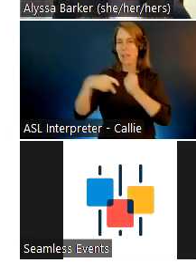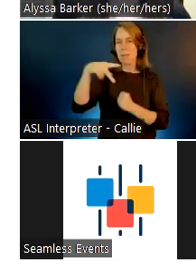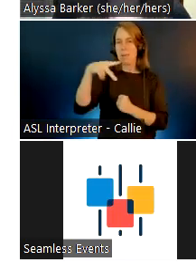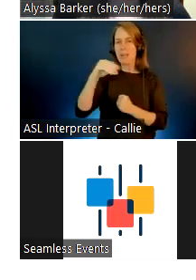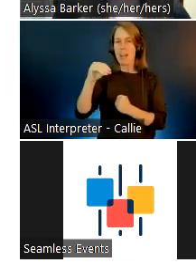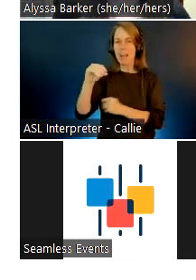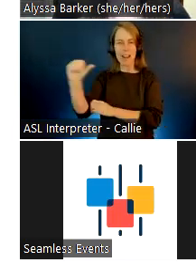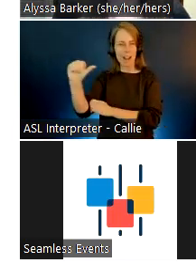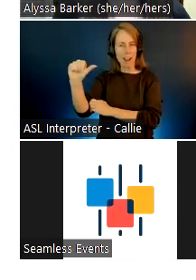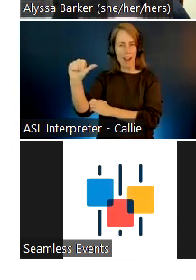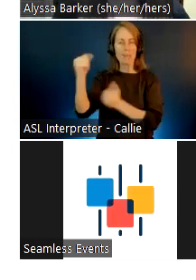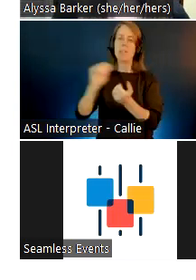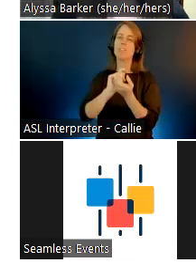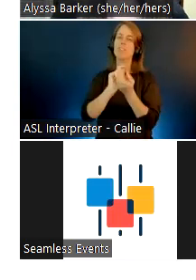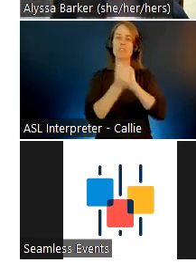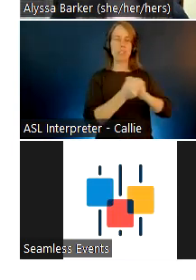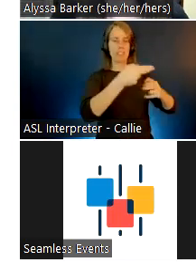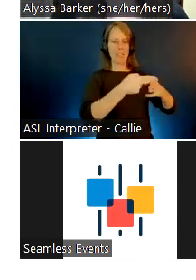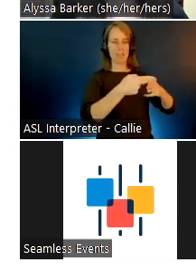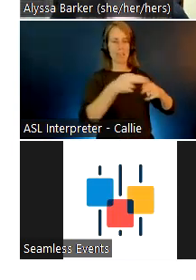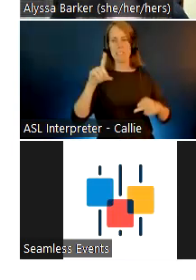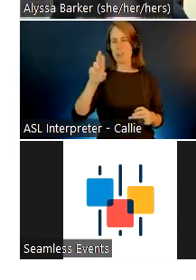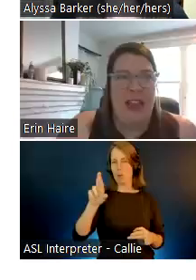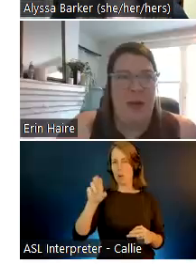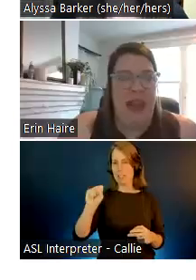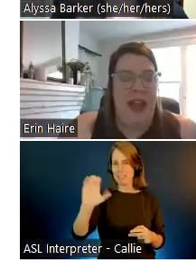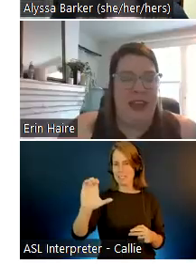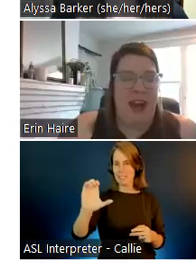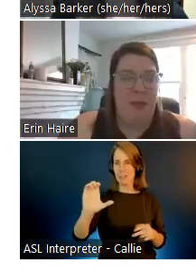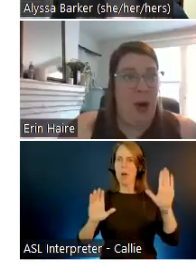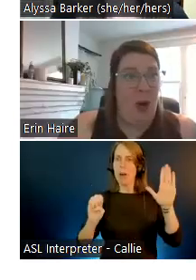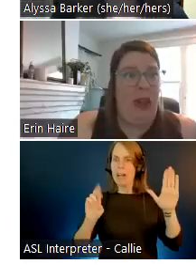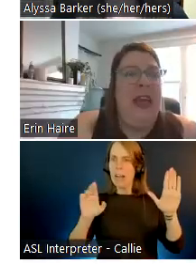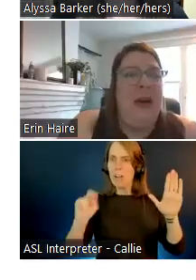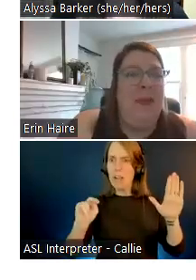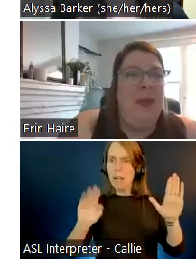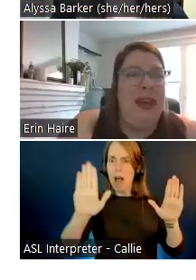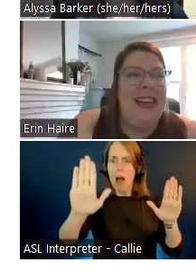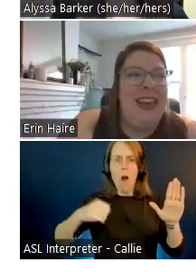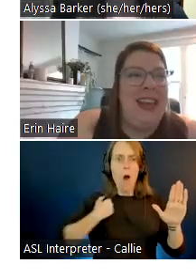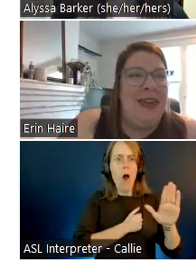interrupt you real quick i am so sorry i forgot that we have to have a poll before we continue